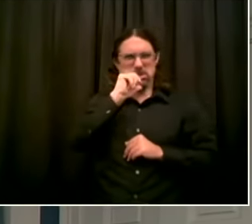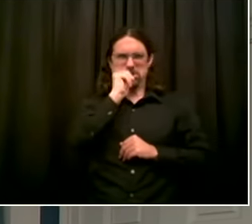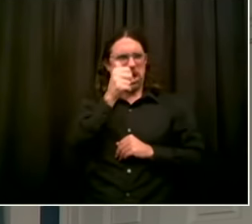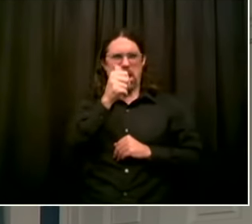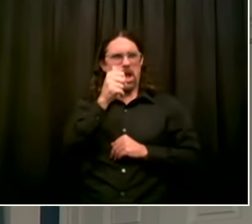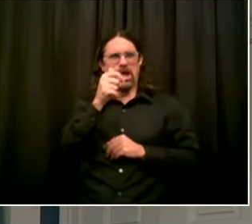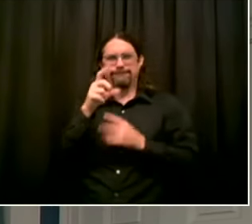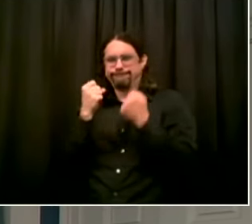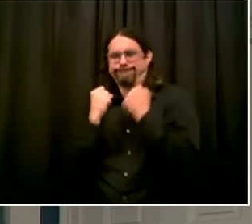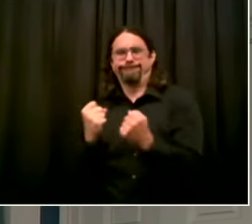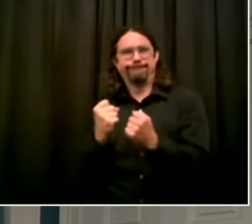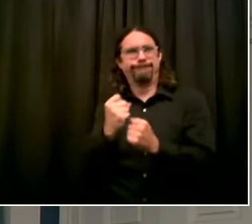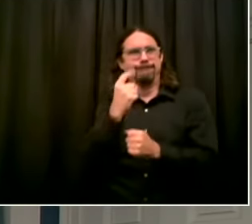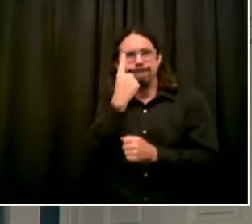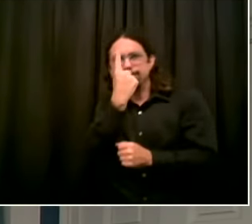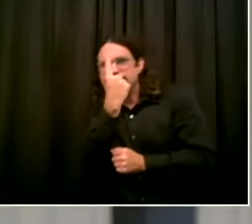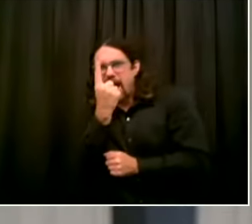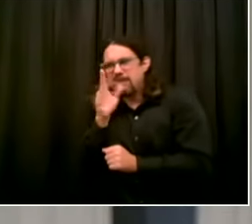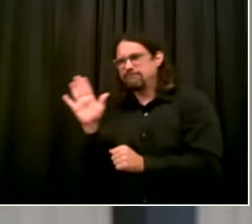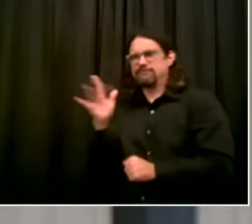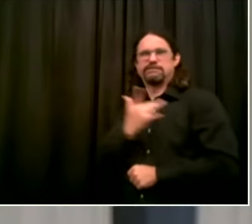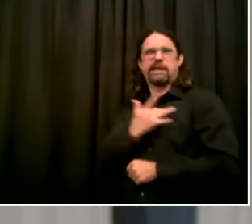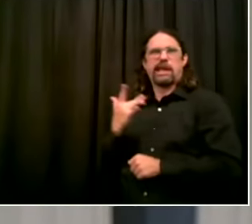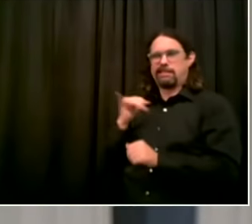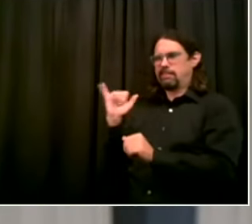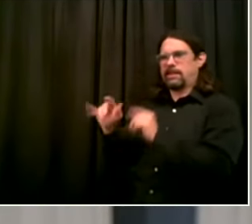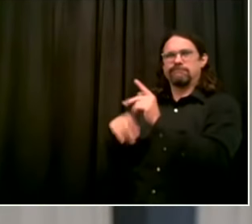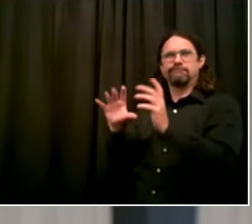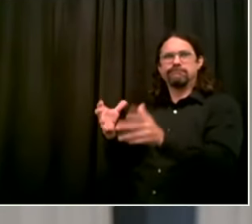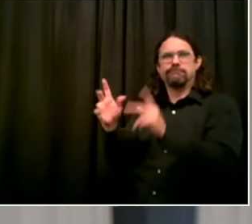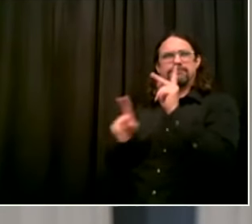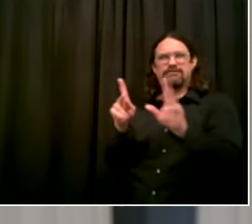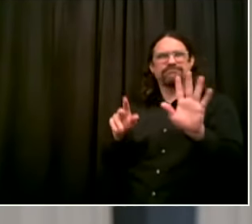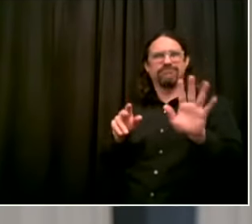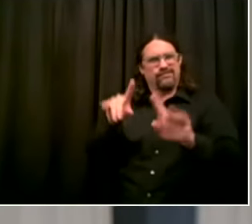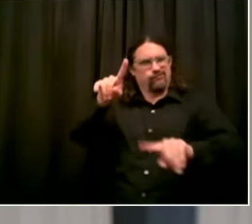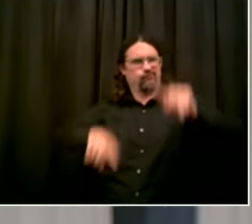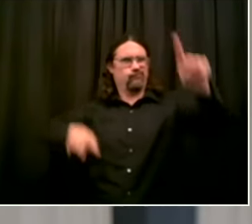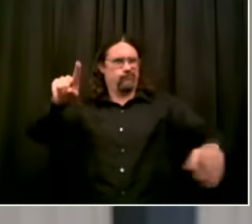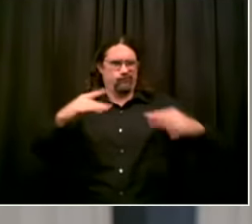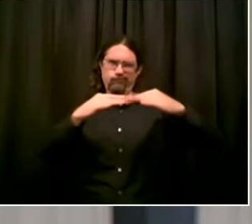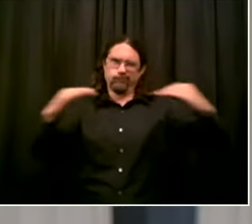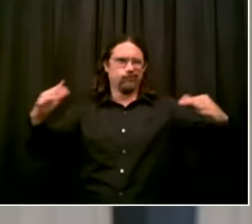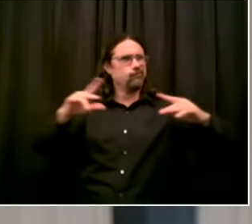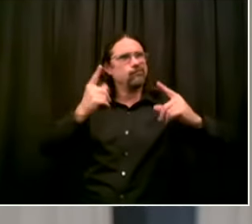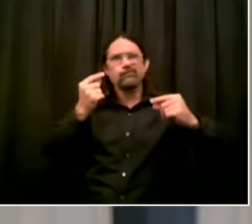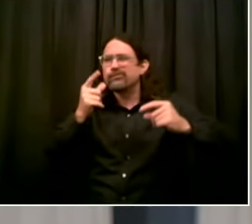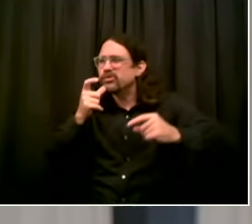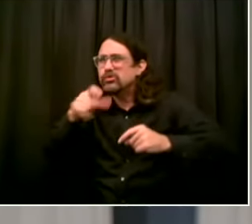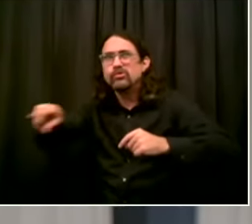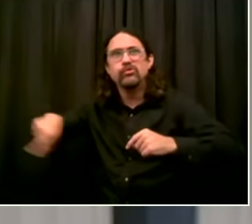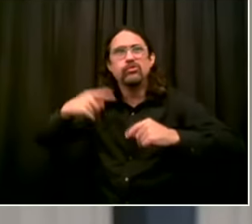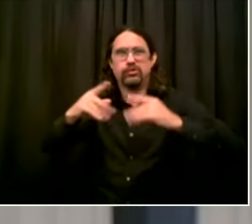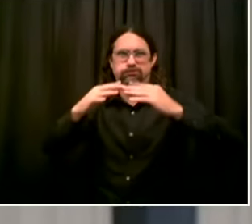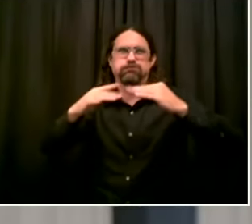CITY. NEW YORK CITY